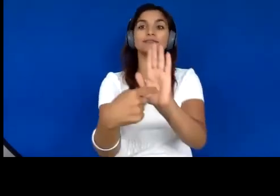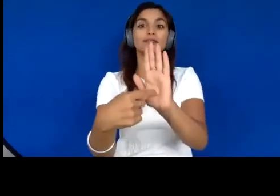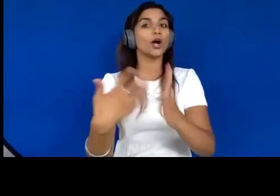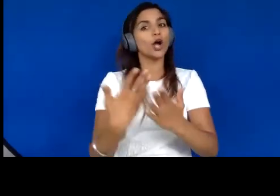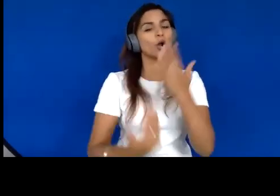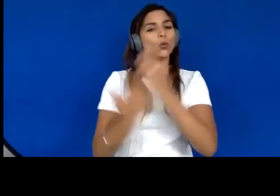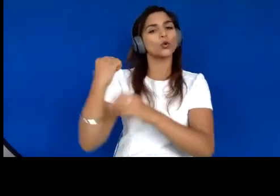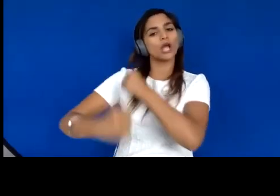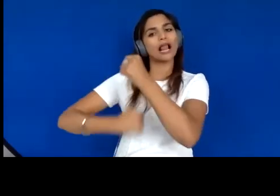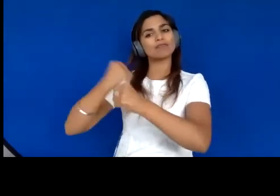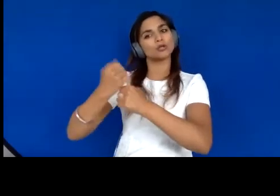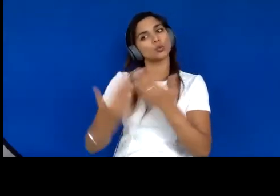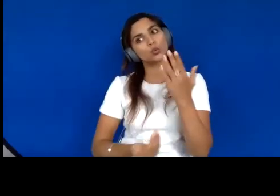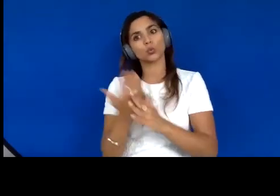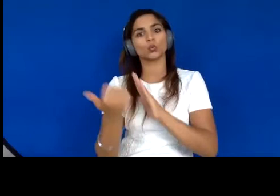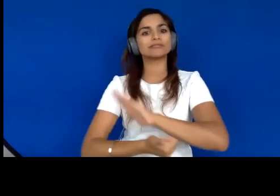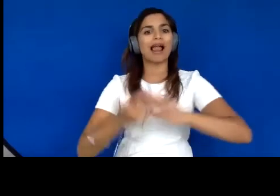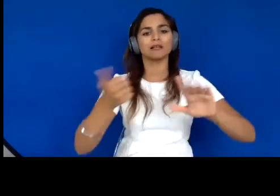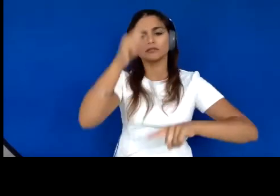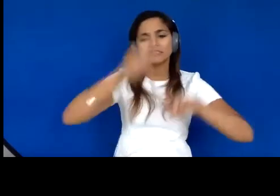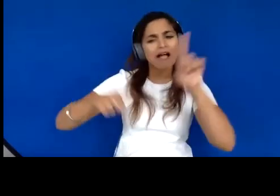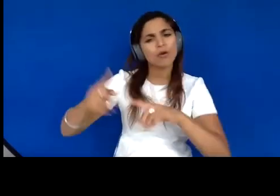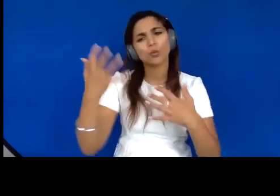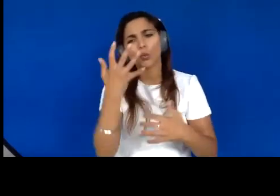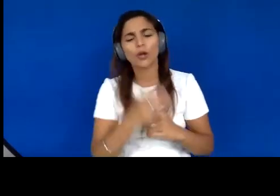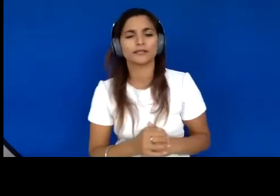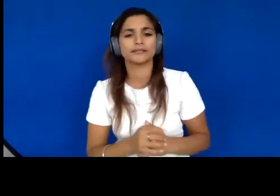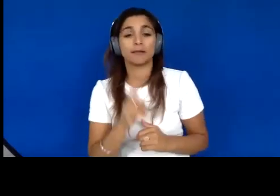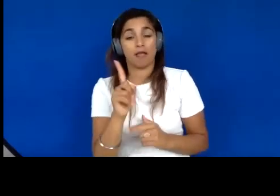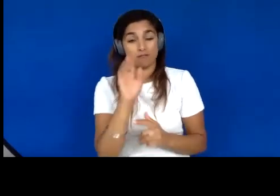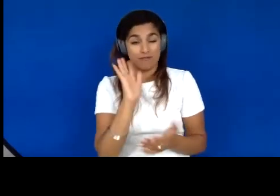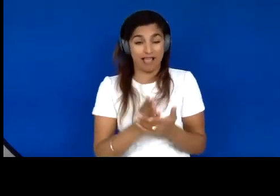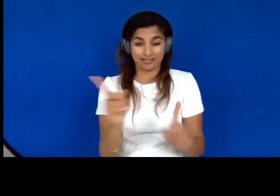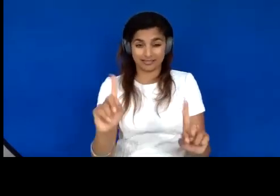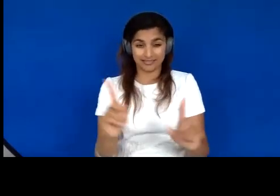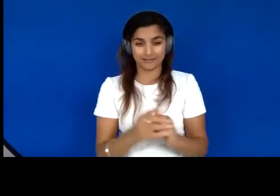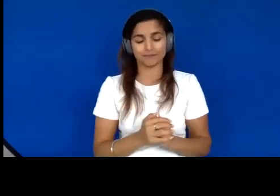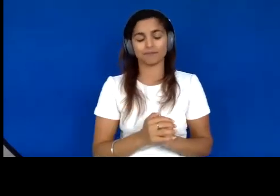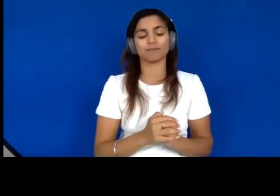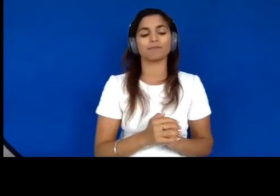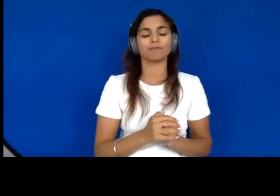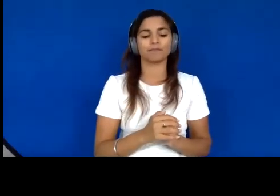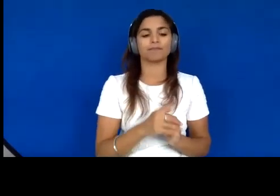broadcasting team in reality the total of the total sixty-two people homes it